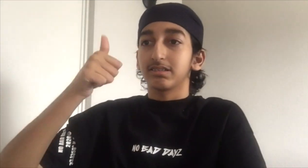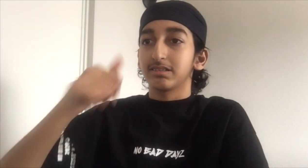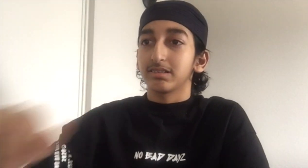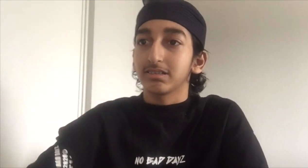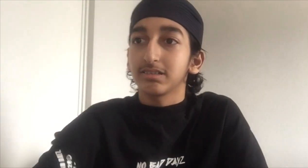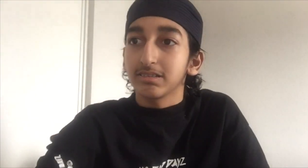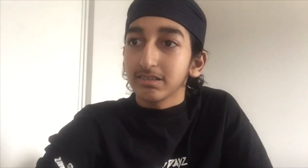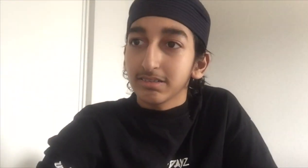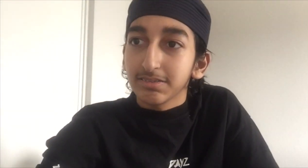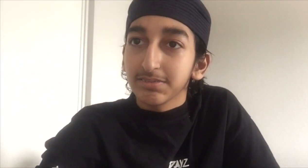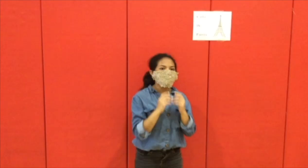That's why I want to be by.